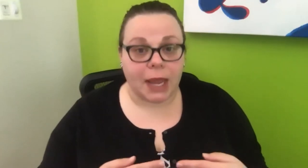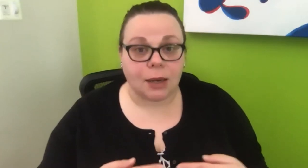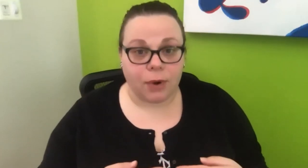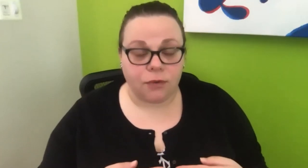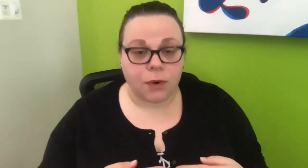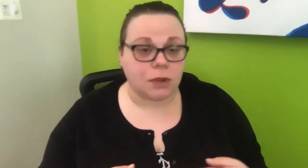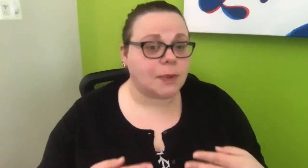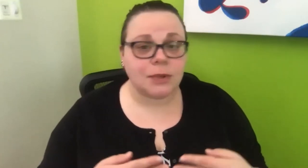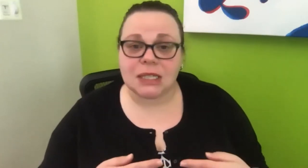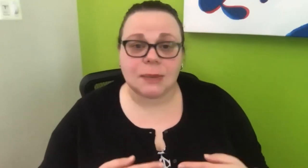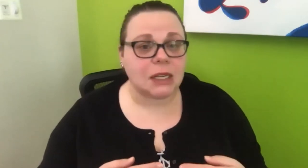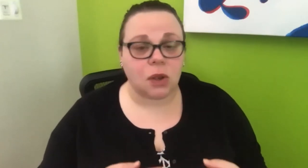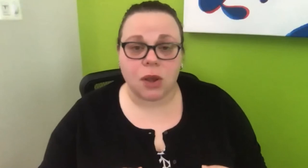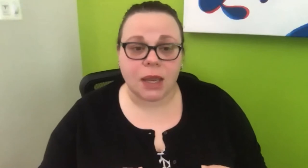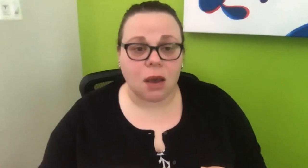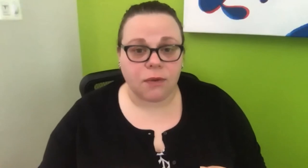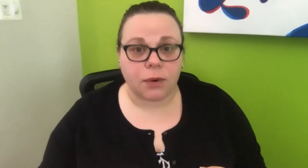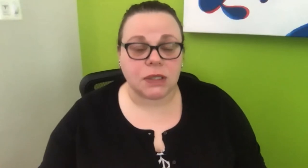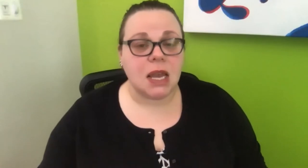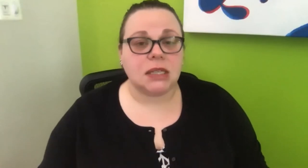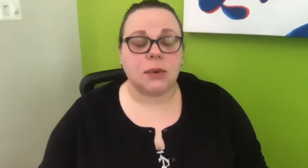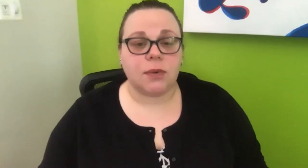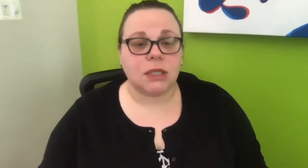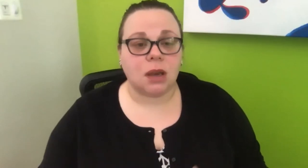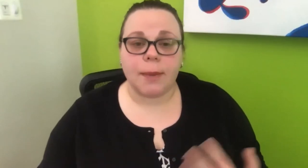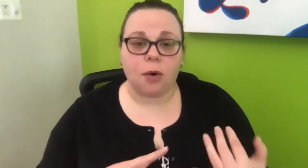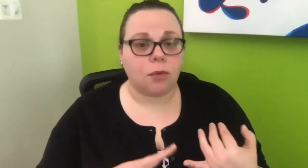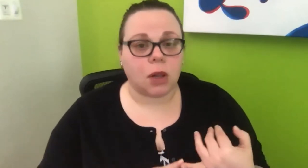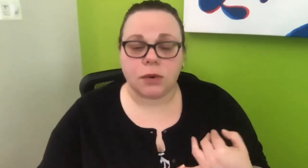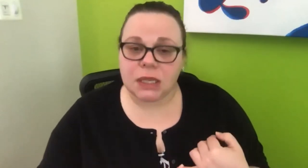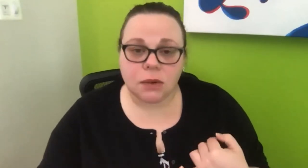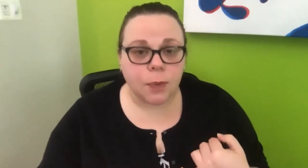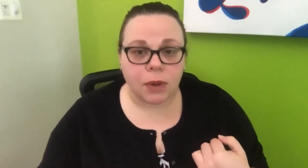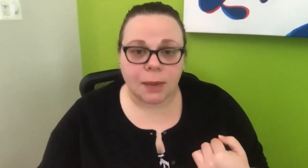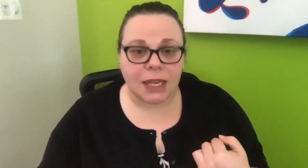People with disabilities are low-income voters. So when we talk about closing those polling places,